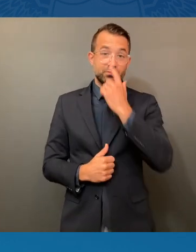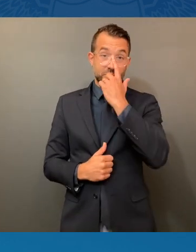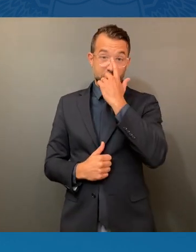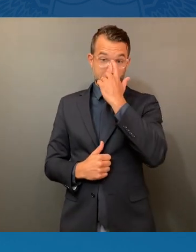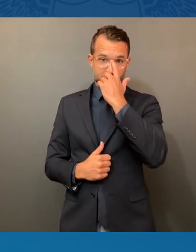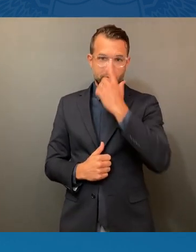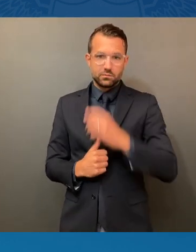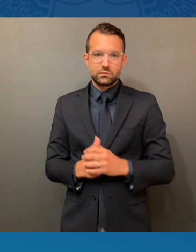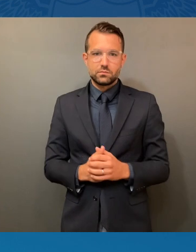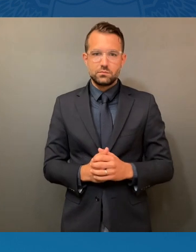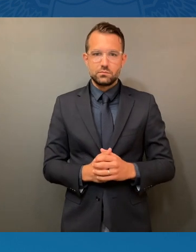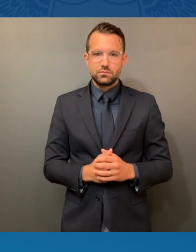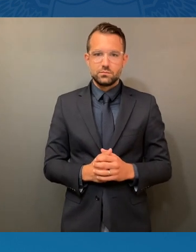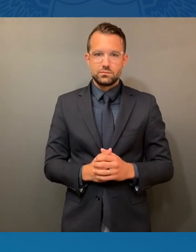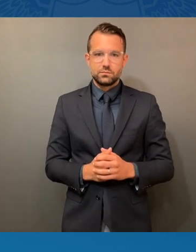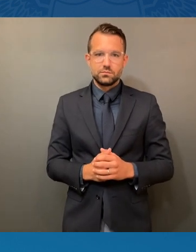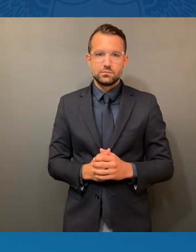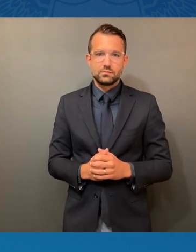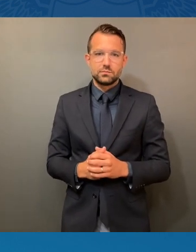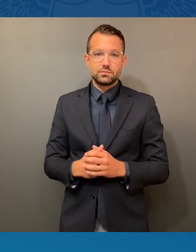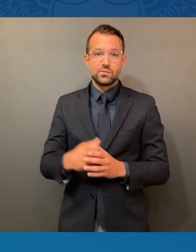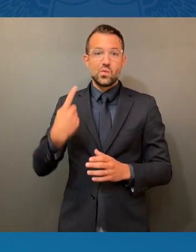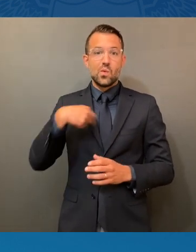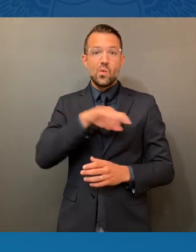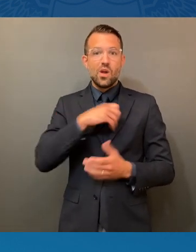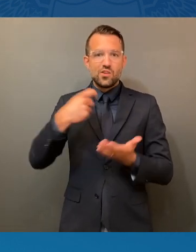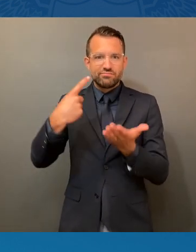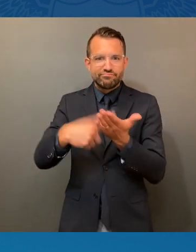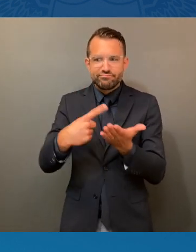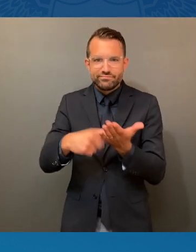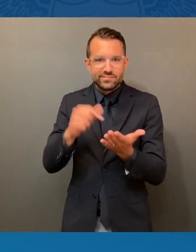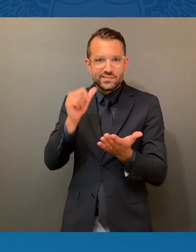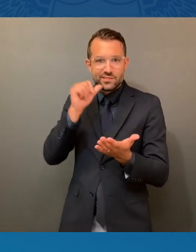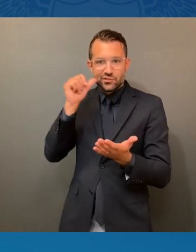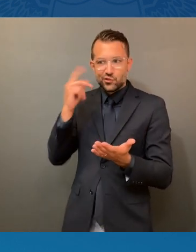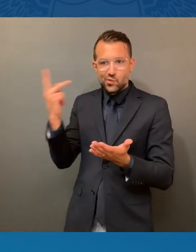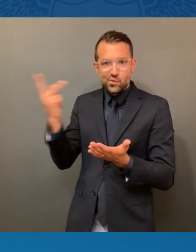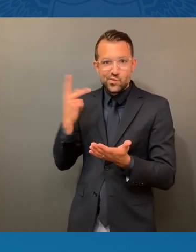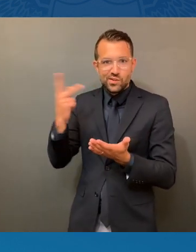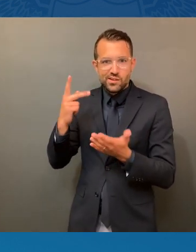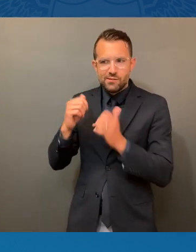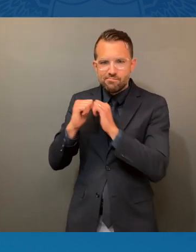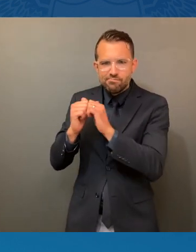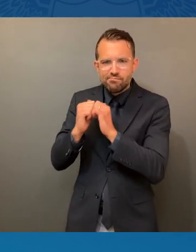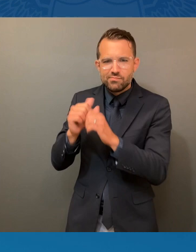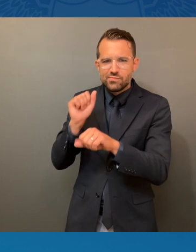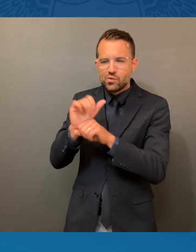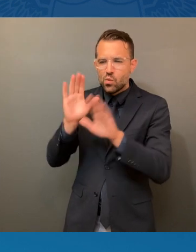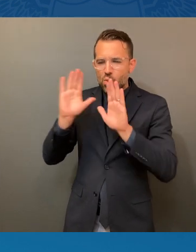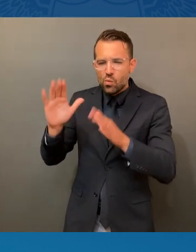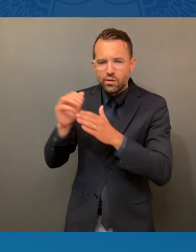We were talking -- we were actually together yesterday. He's been such an extraordinary leader on some of the biggest challenges facing our country